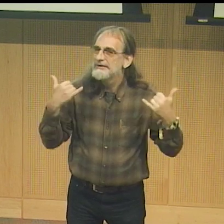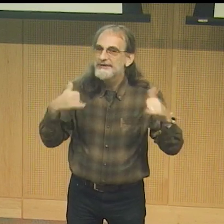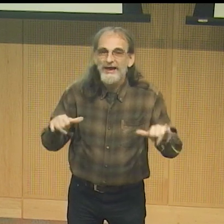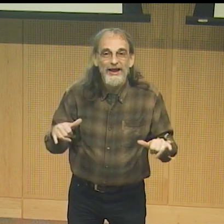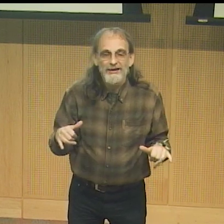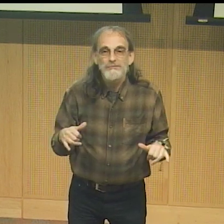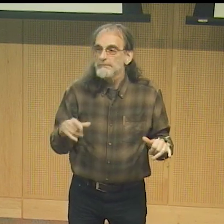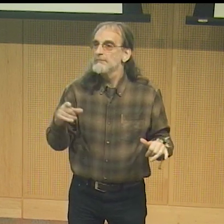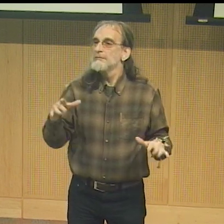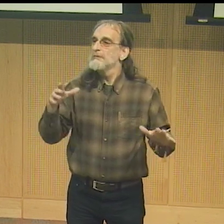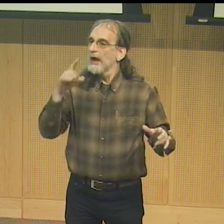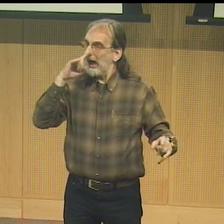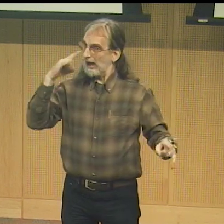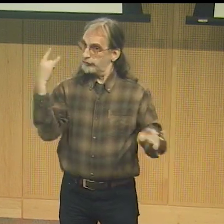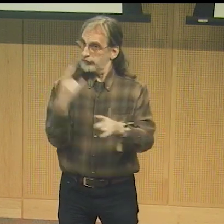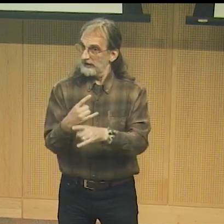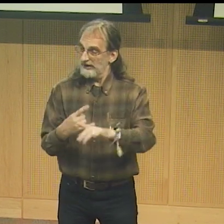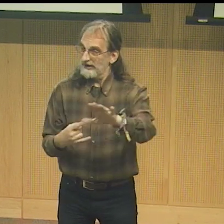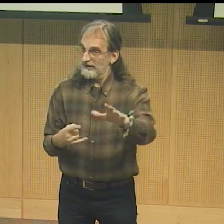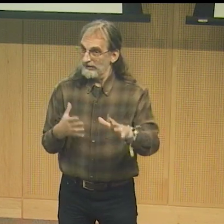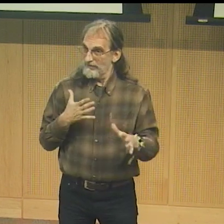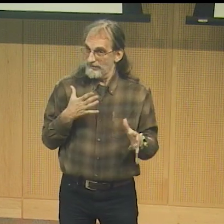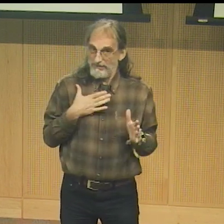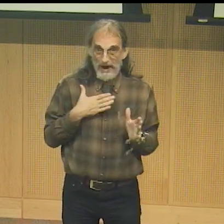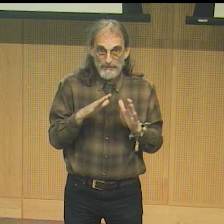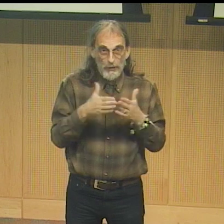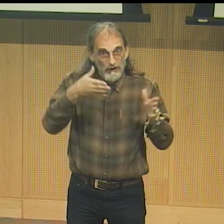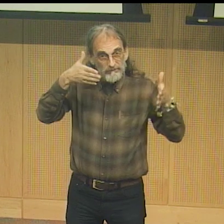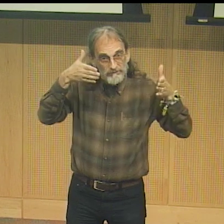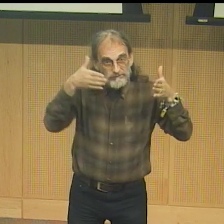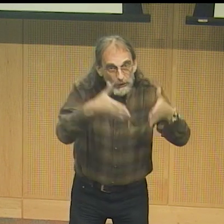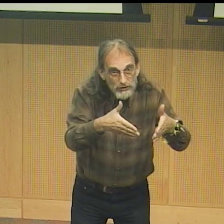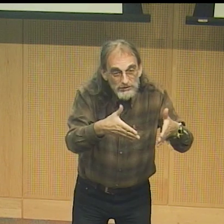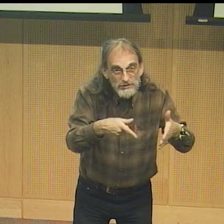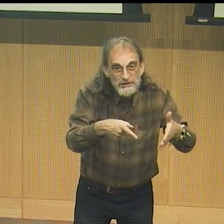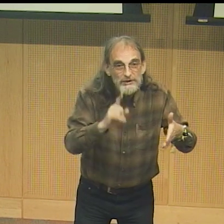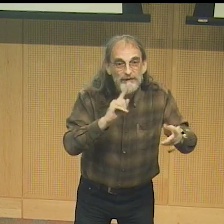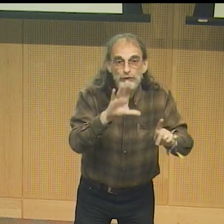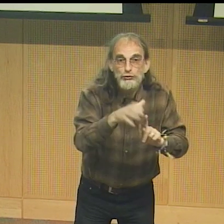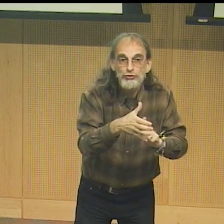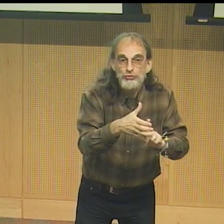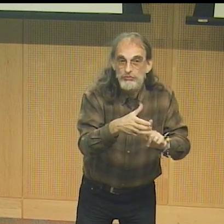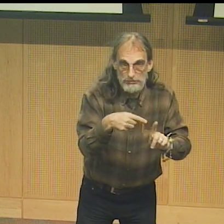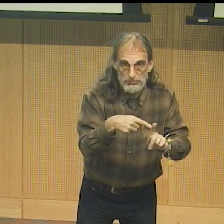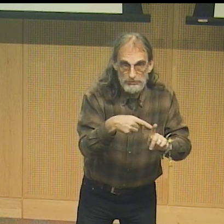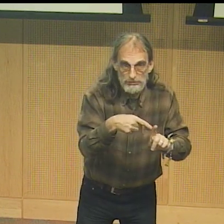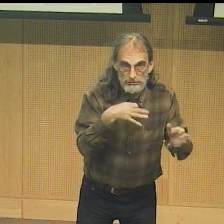Ironically, my book focuses on Deaf culture. That's the topic of the book.